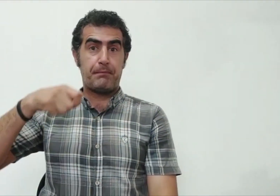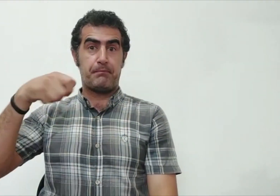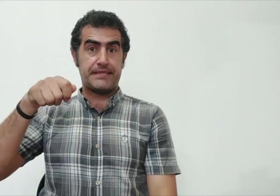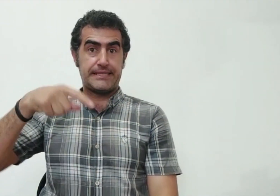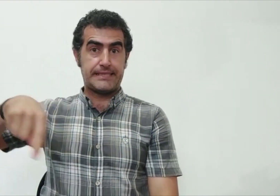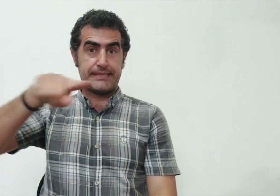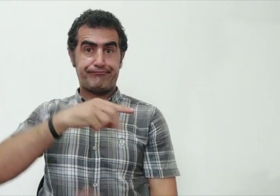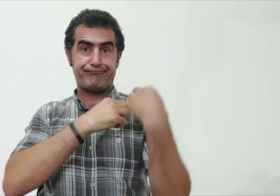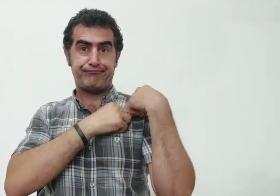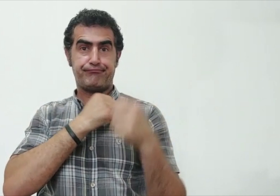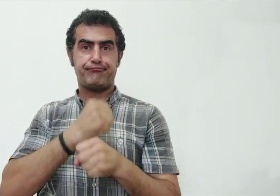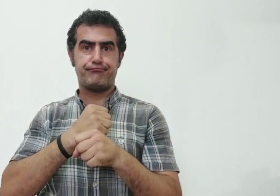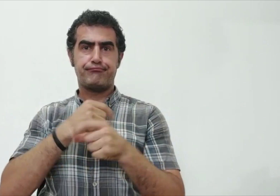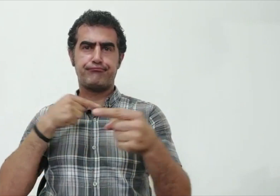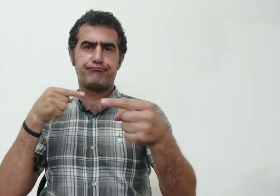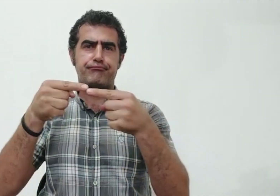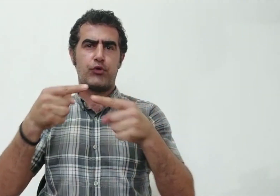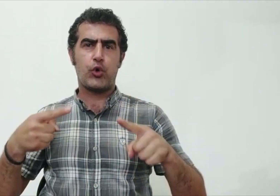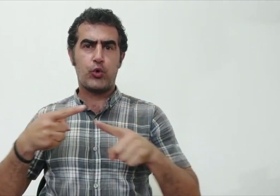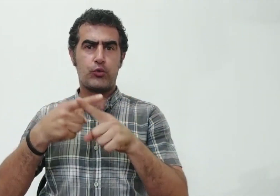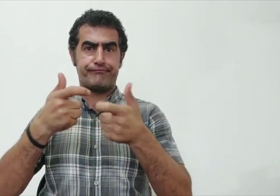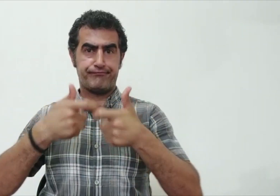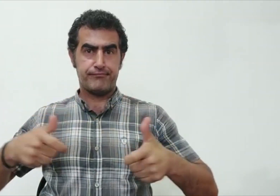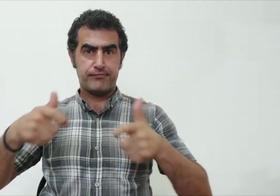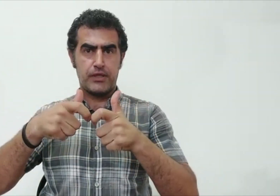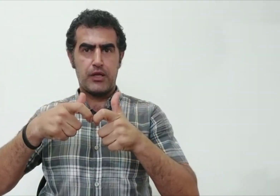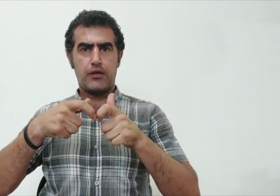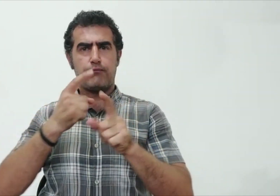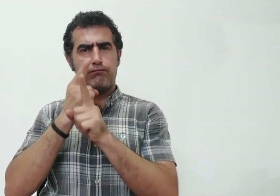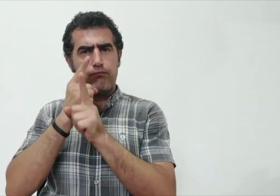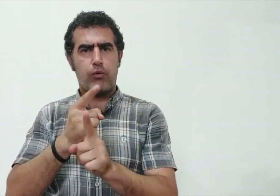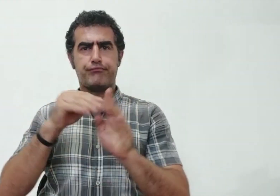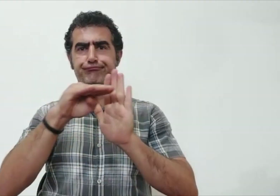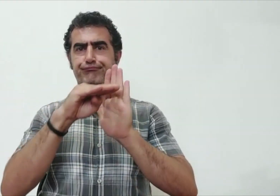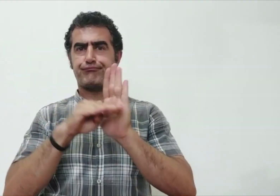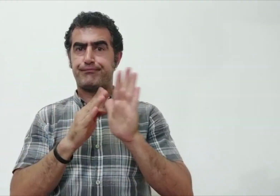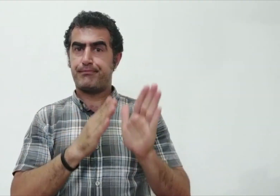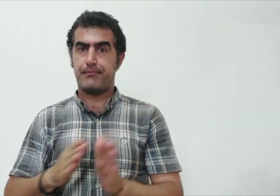of the ICSD Extraordinary Congress. This decision was formed